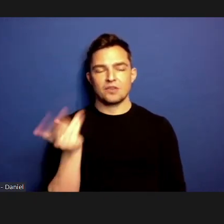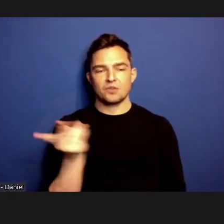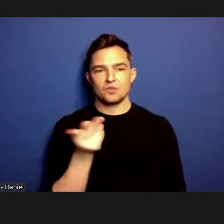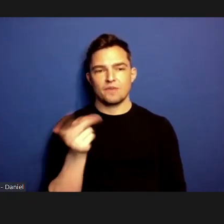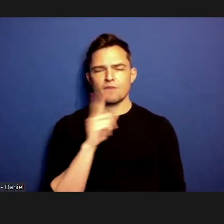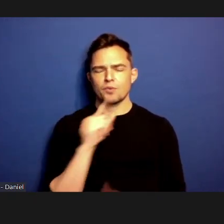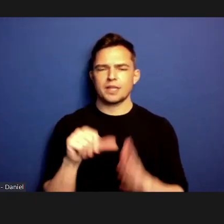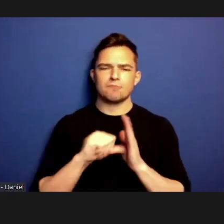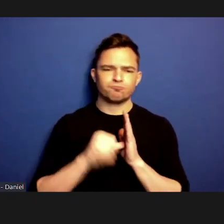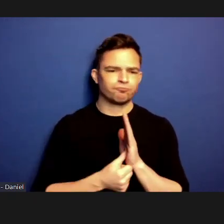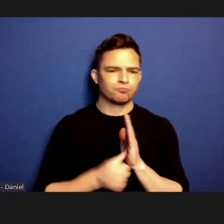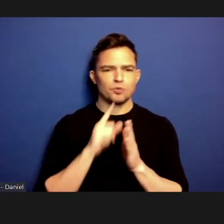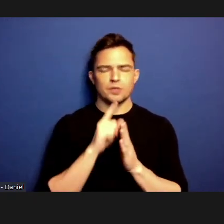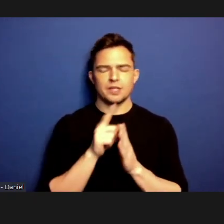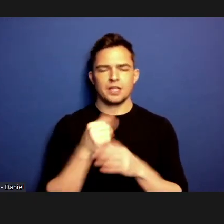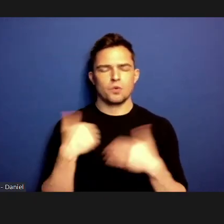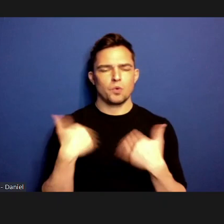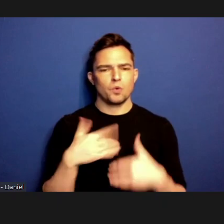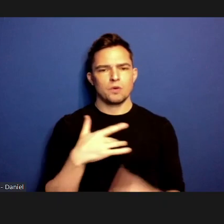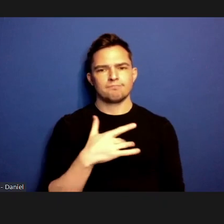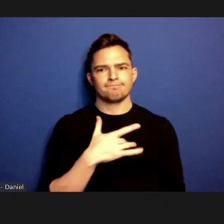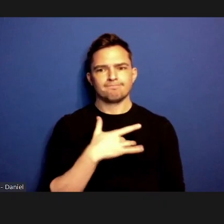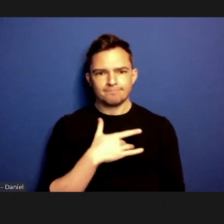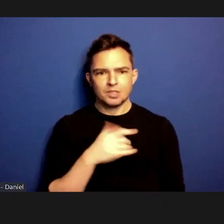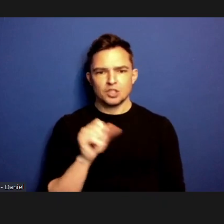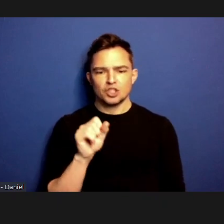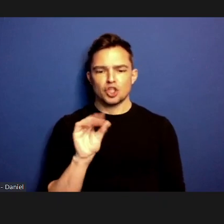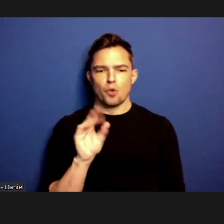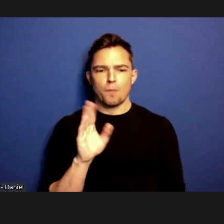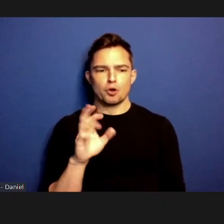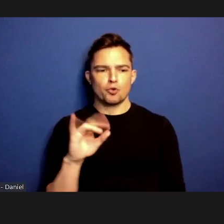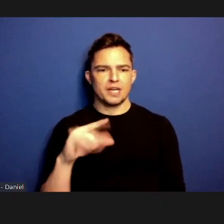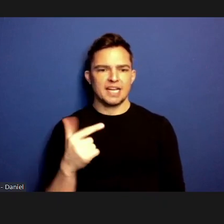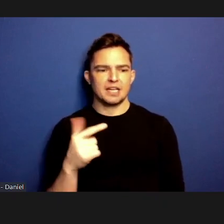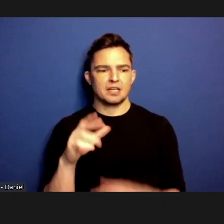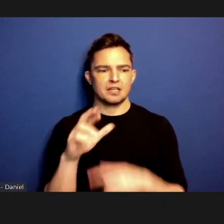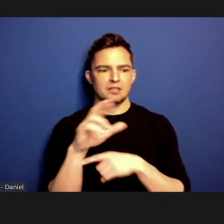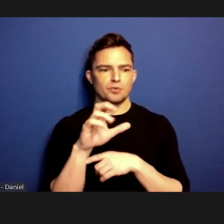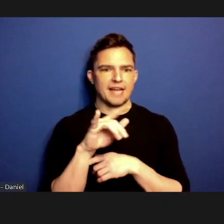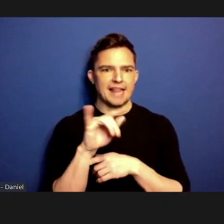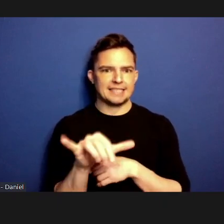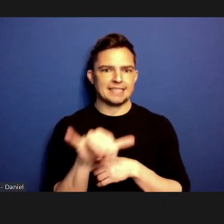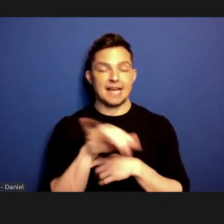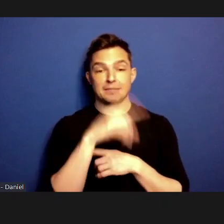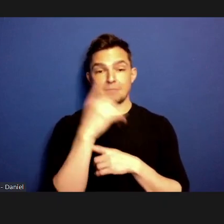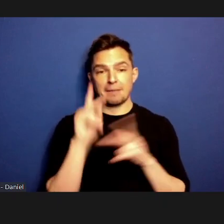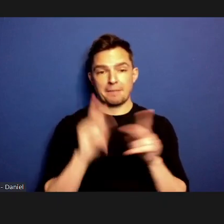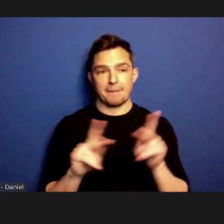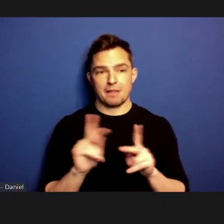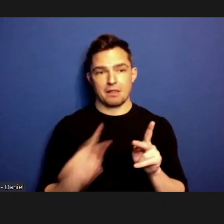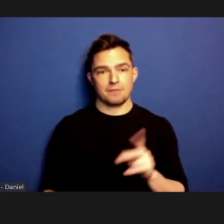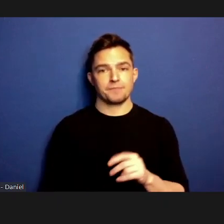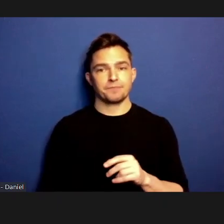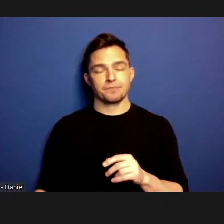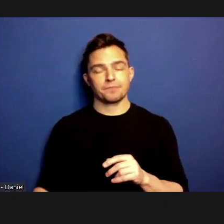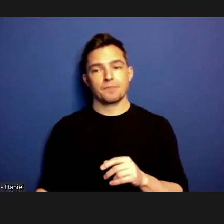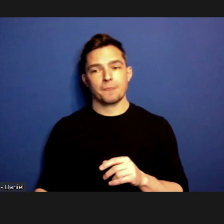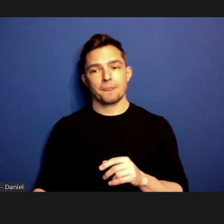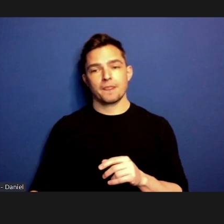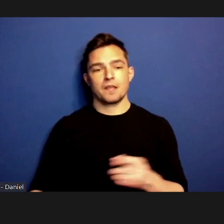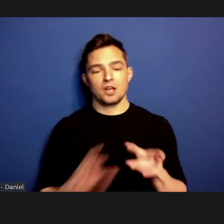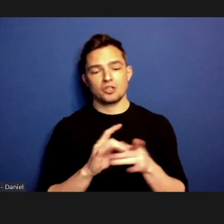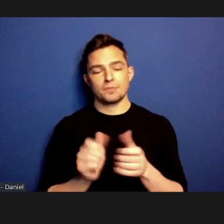some really sobering, I think realities as black folks, in terms of how surveillance